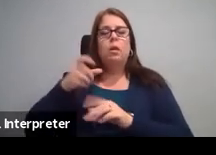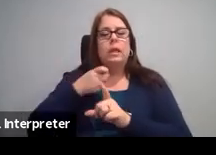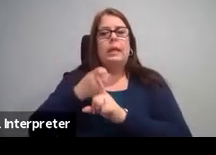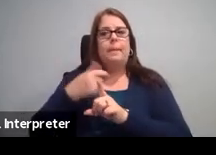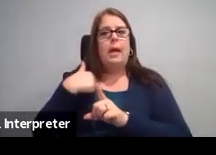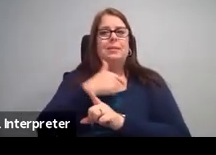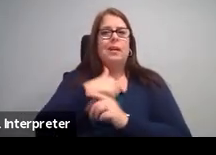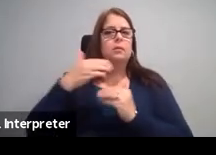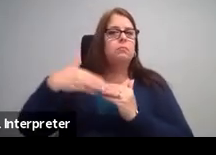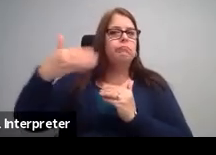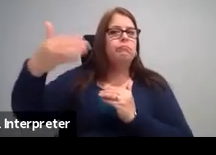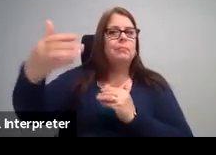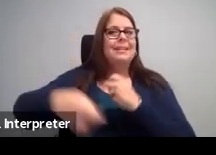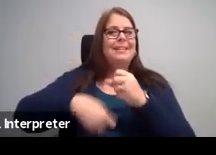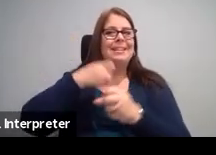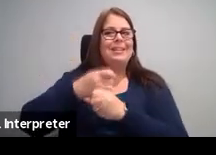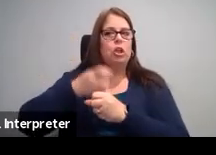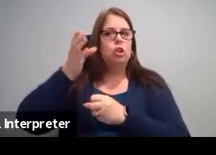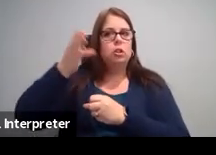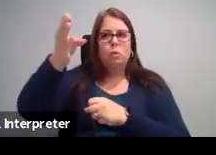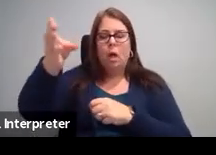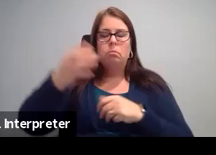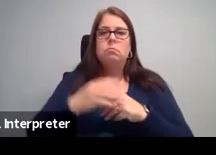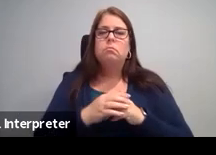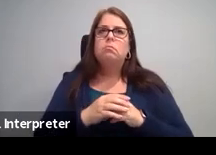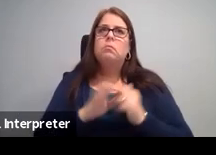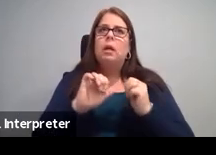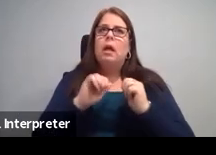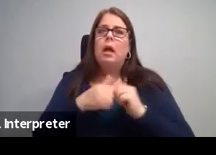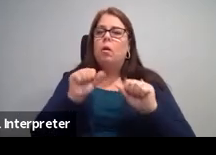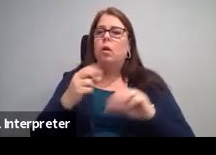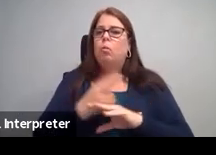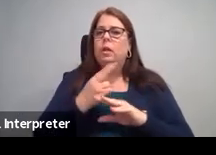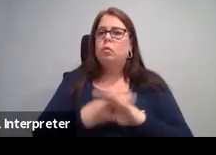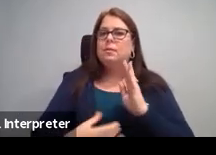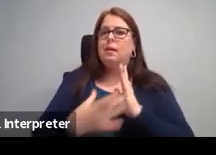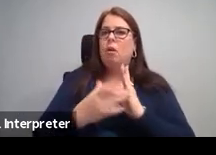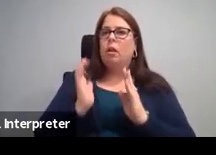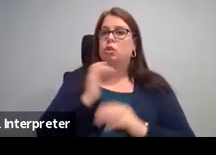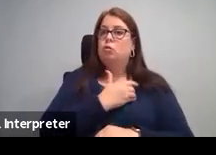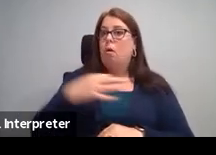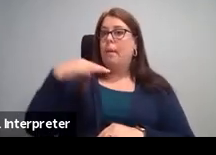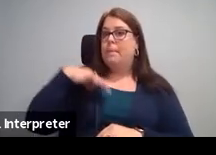Laurie Arnold: How can we actually leverage technology and rethink the outcomes and this